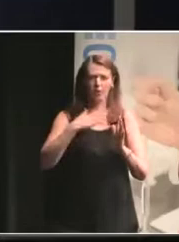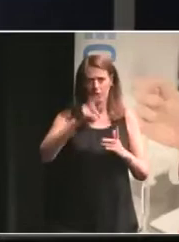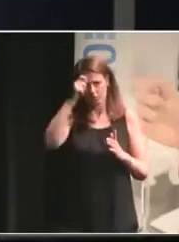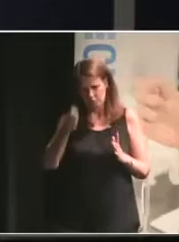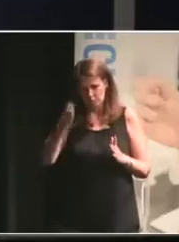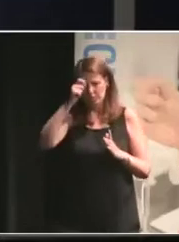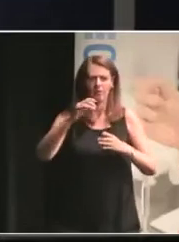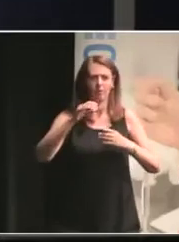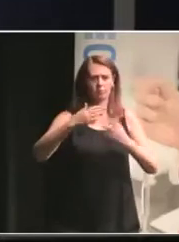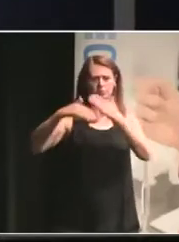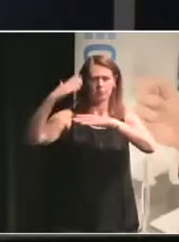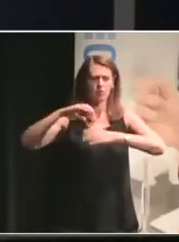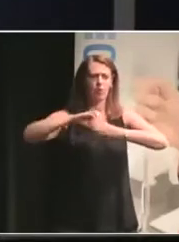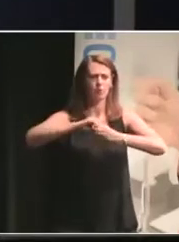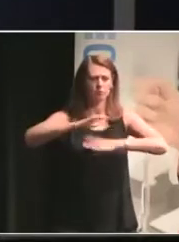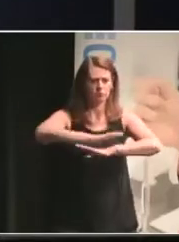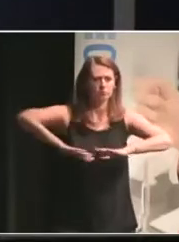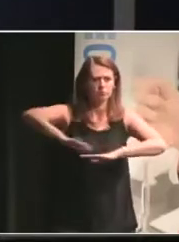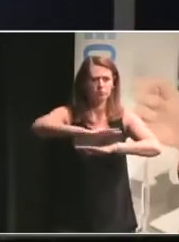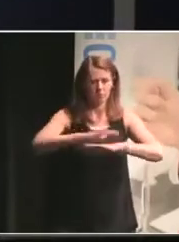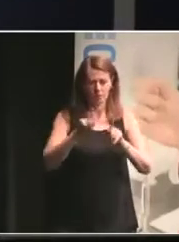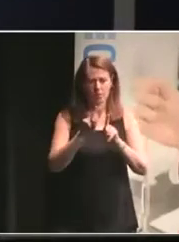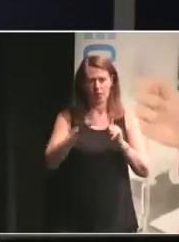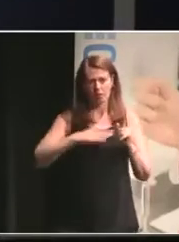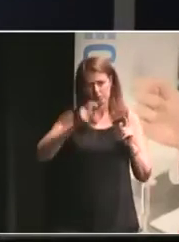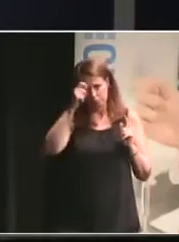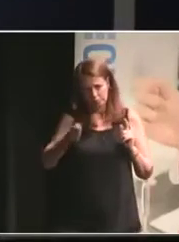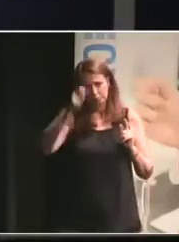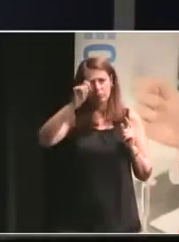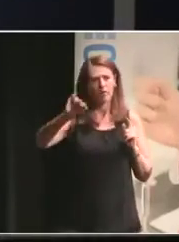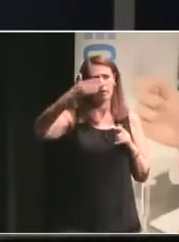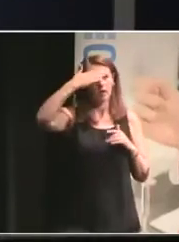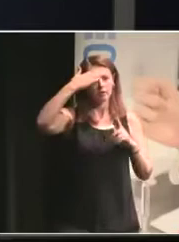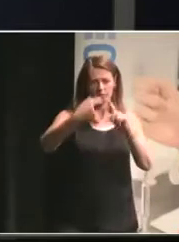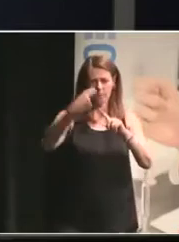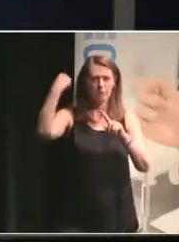the traditional owners. I’d also like to pay my respects to their elders, past and present and the